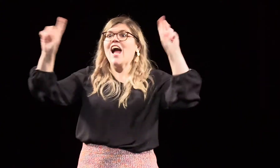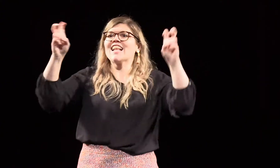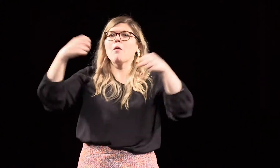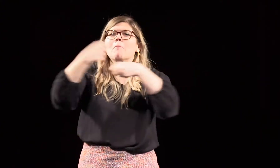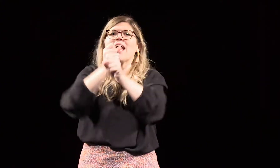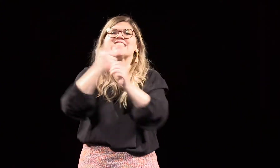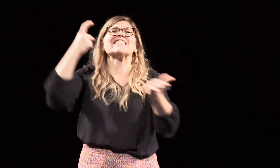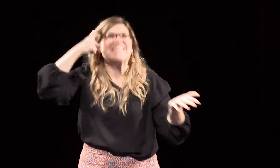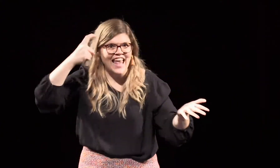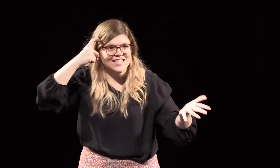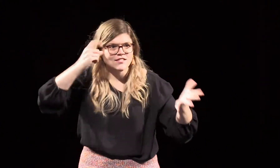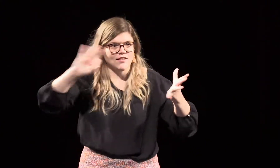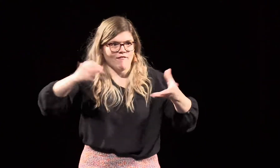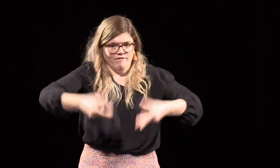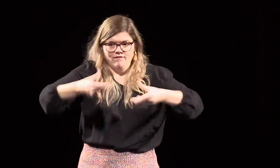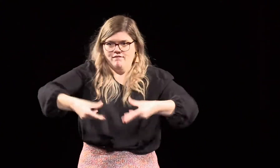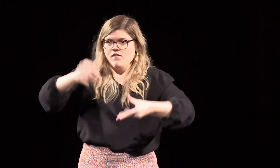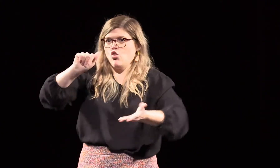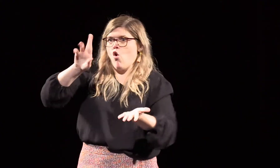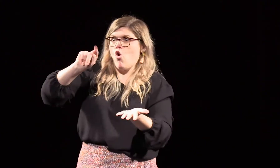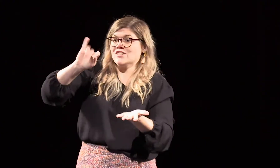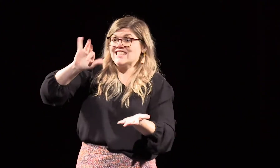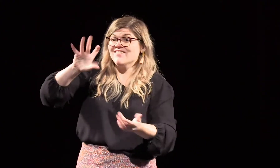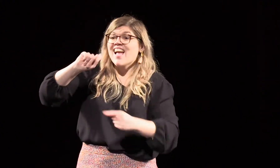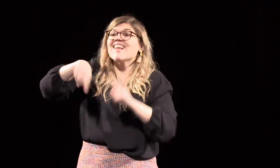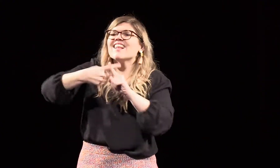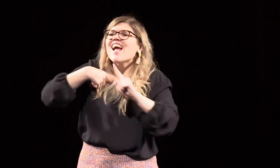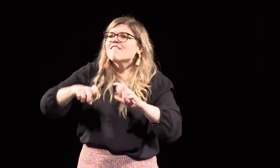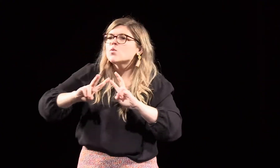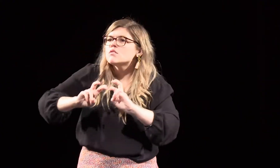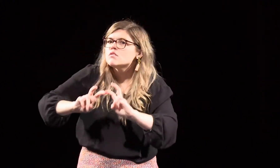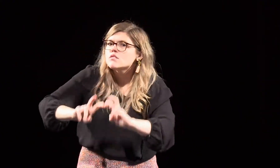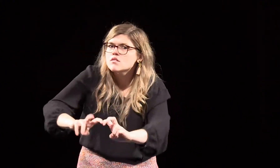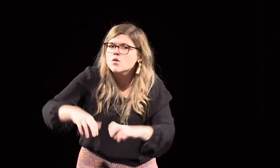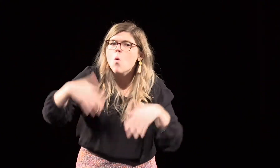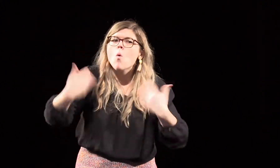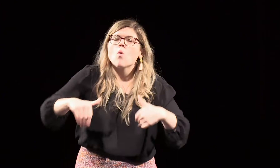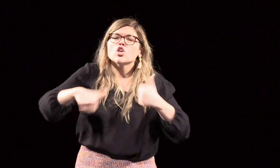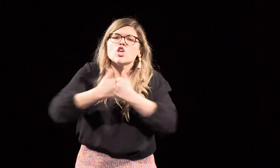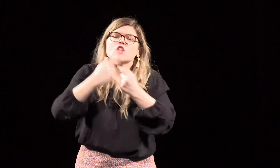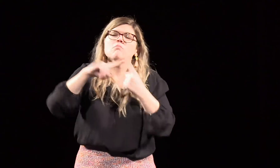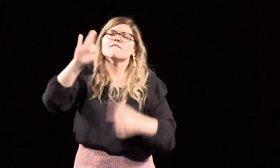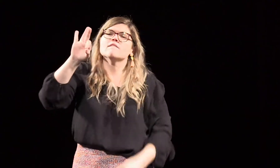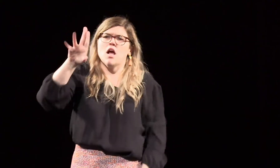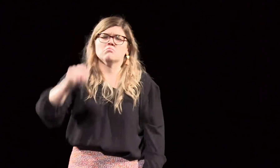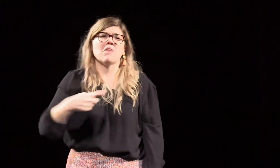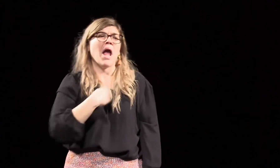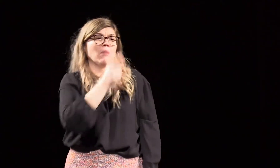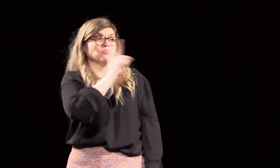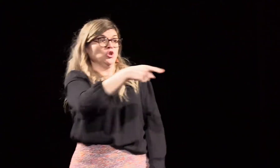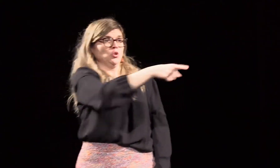So it took a while to make these pages make sense because they're a bit all over the place.